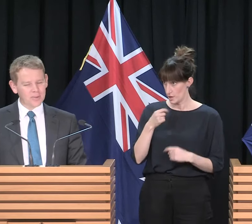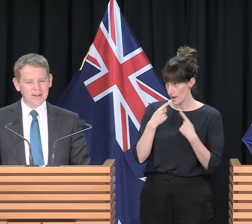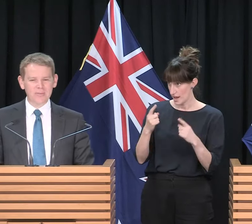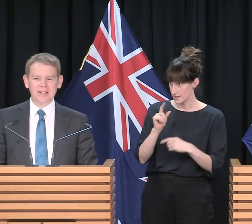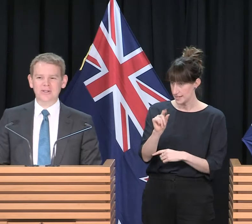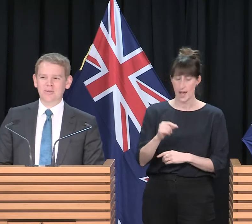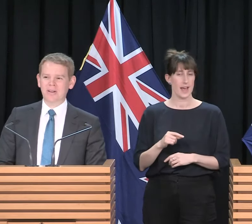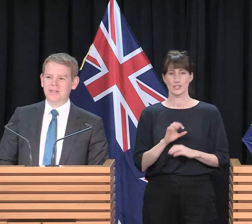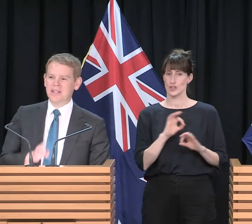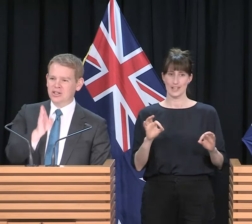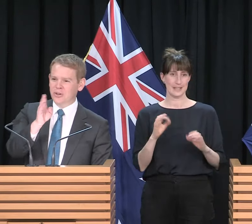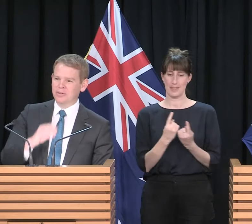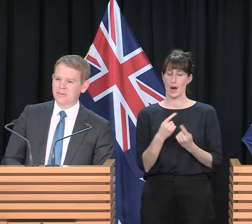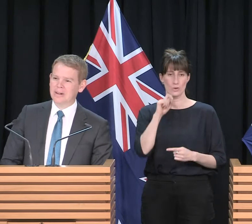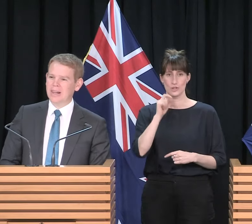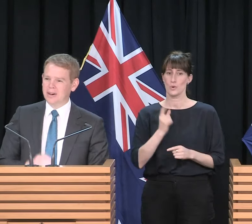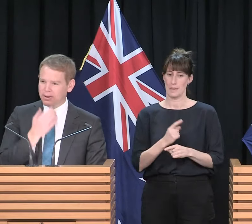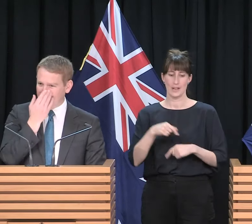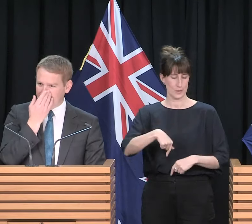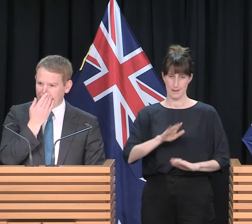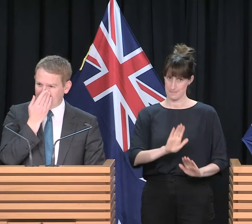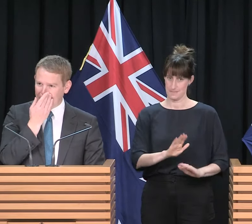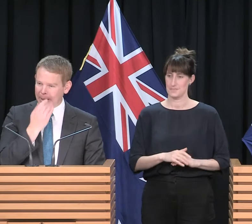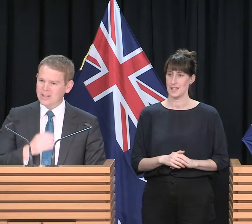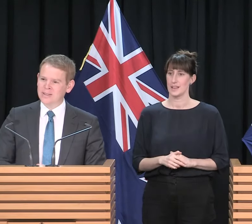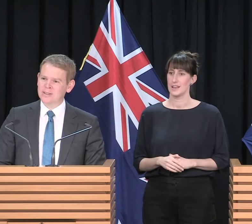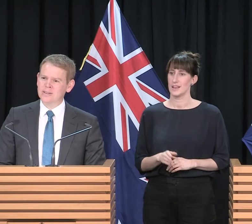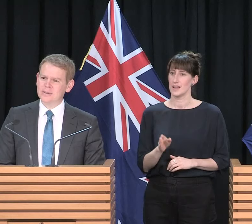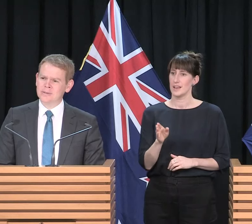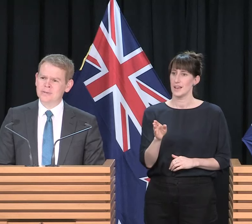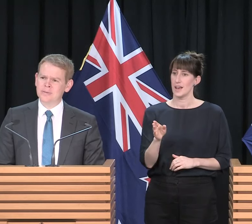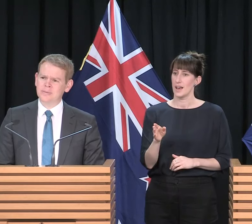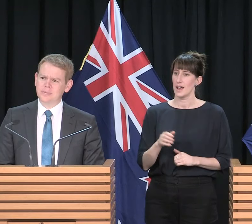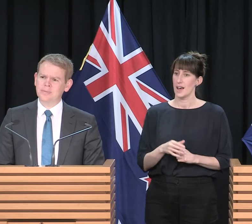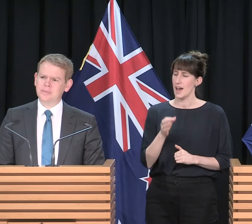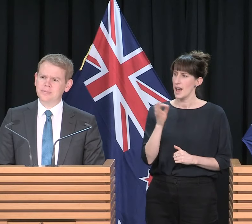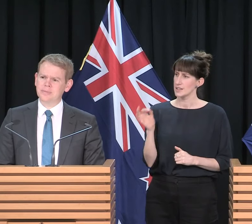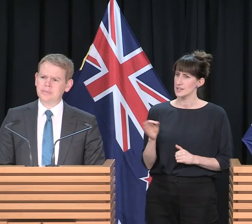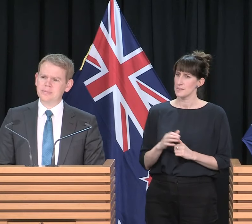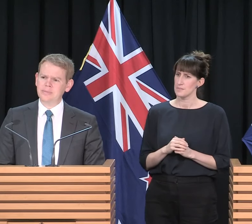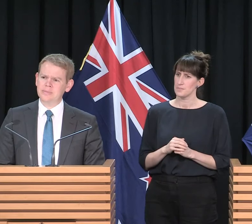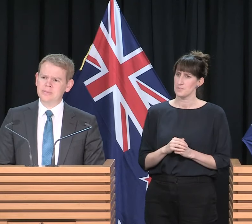our collective preparations for any future outbreak of